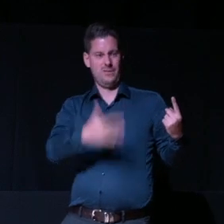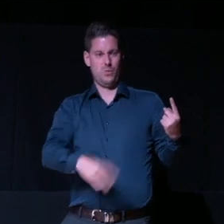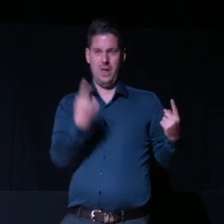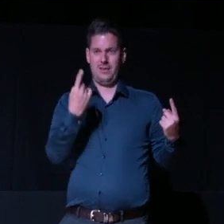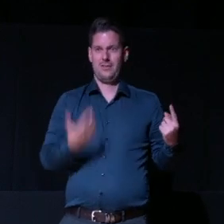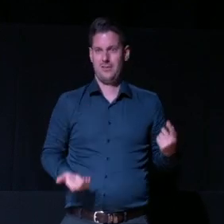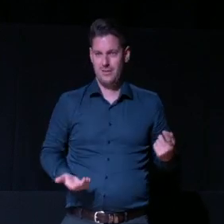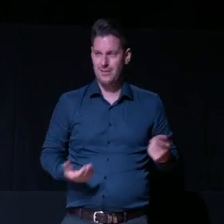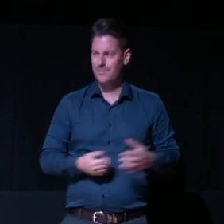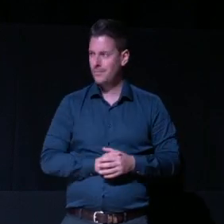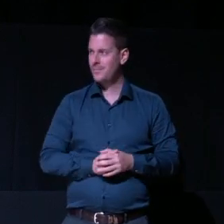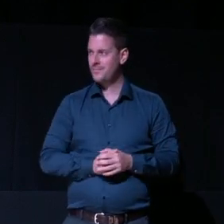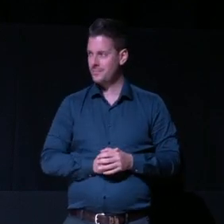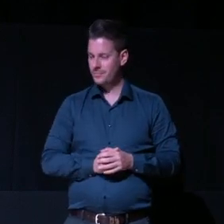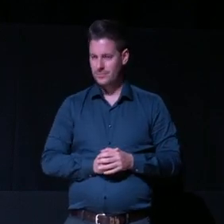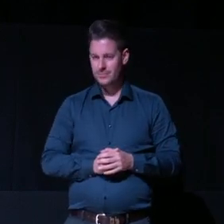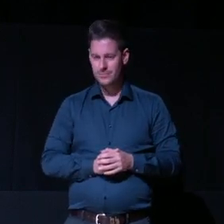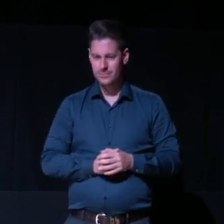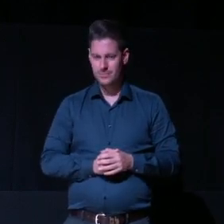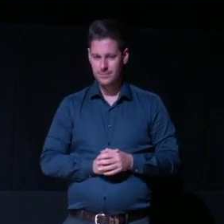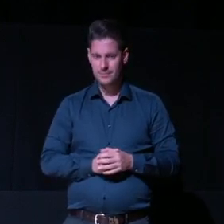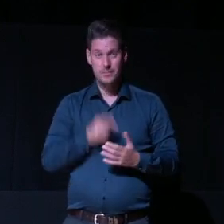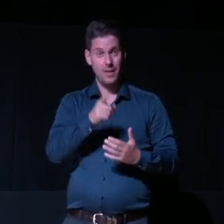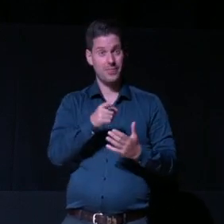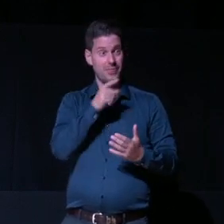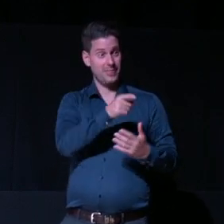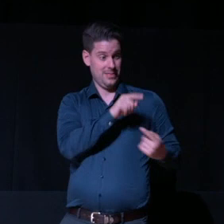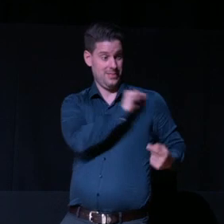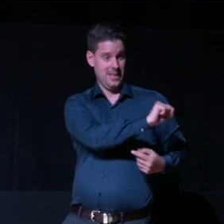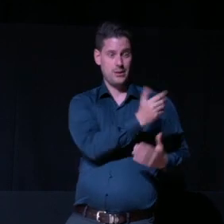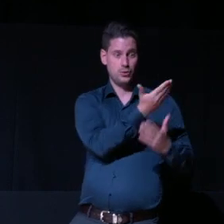and I think that narrative is so harmful and so unhelpful